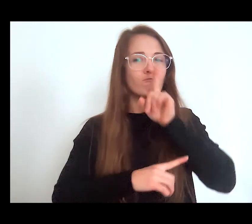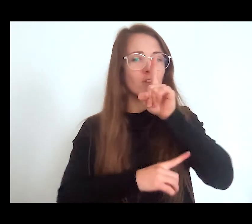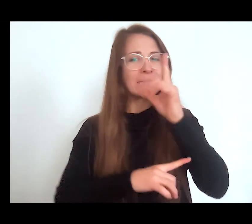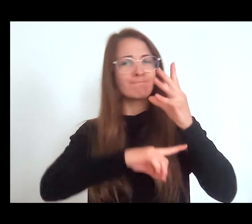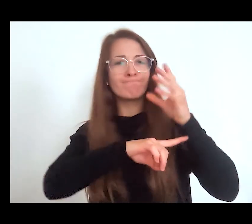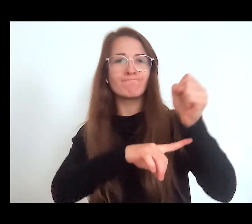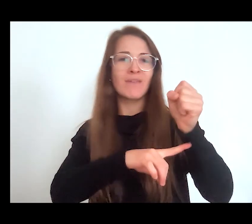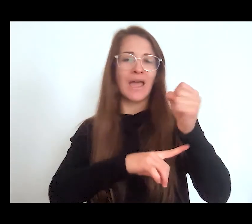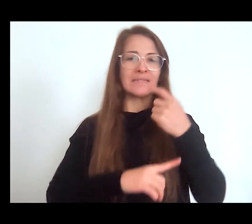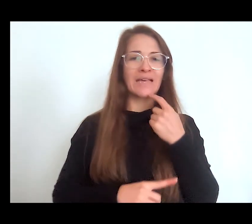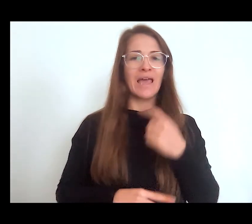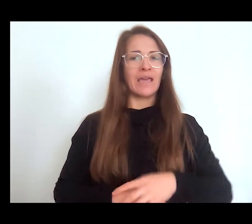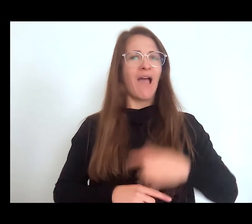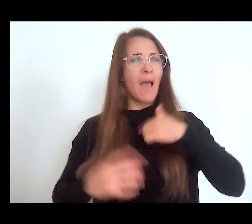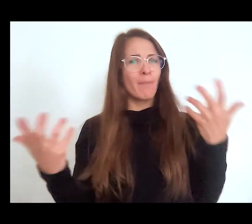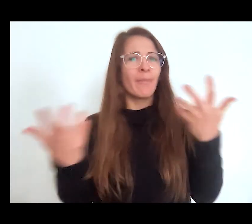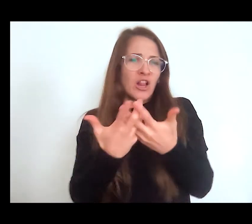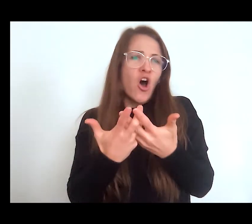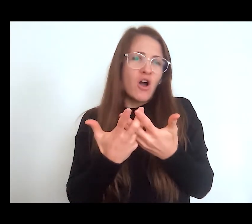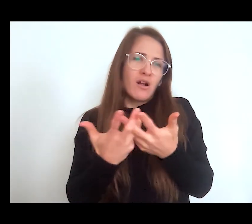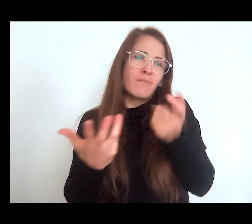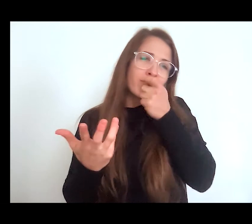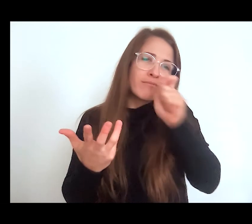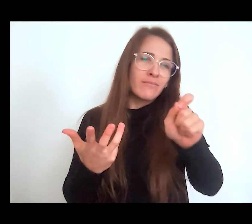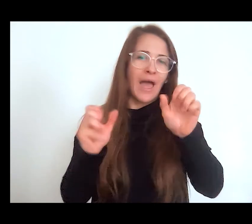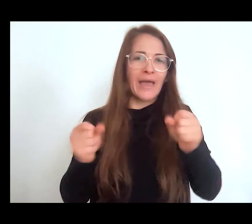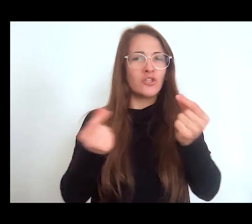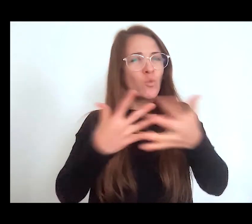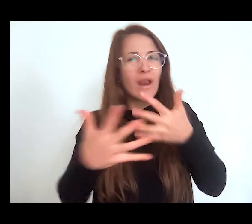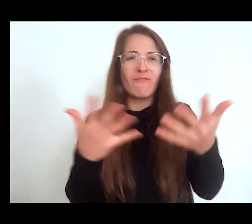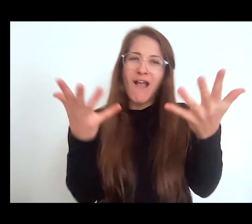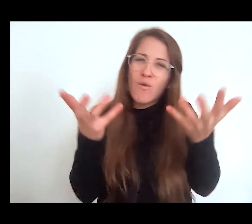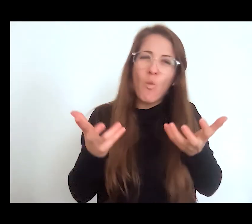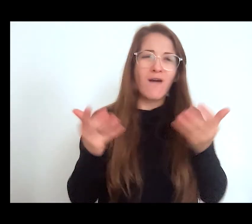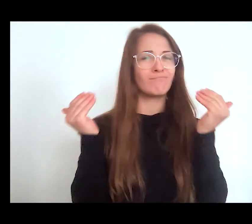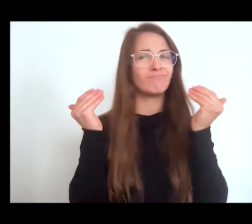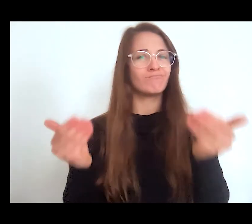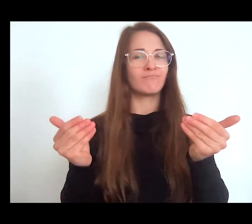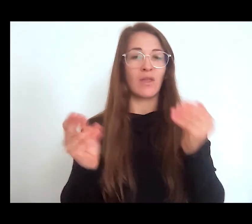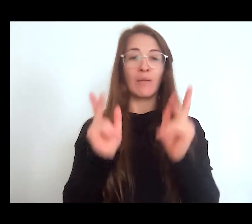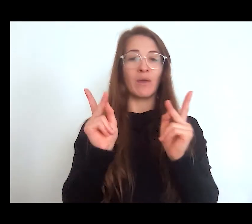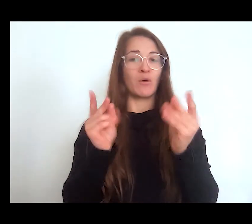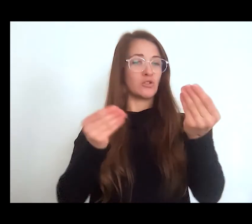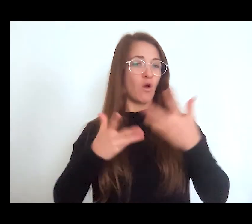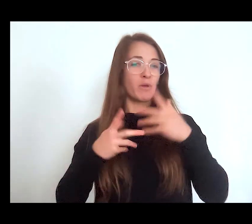YOU JUST HAVE TO BELIEVE IN YOURSELF AND GET OUT THERE AND SAY I BELONG, I CAN DO WHATEVER I WANT TO DO.